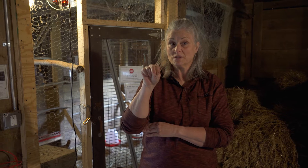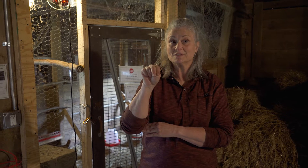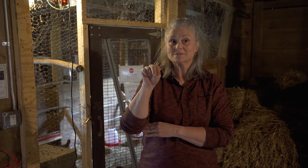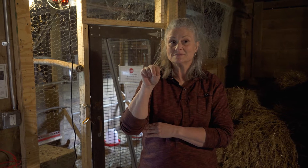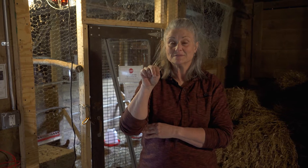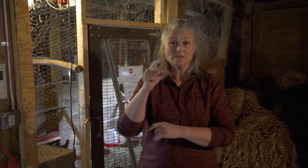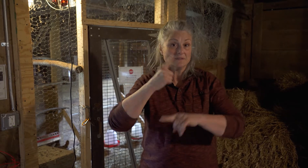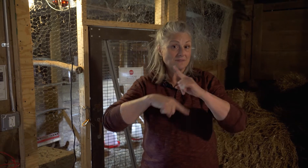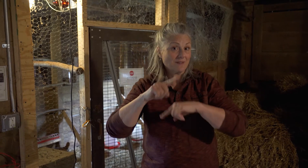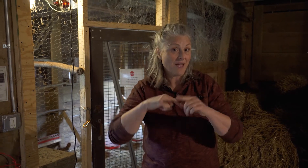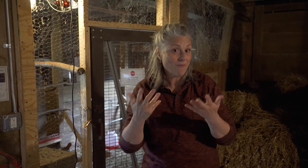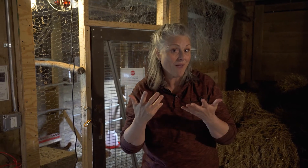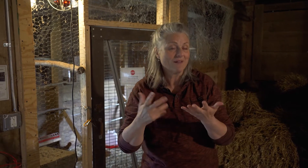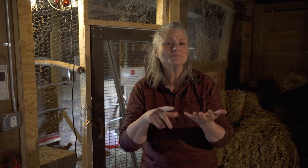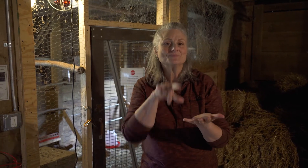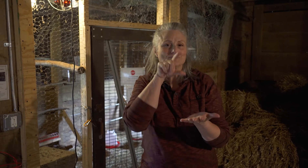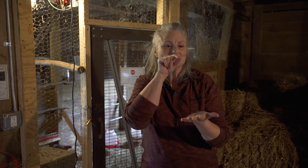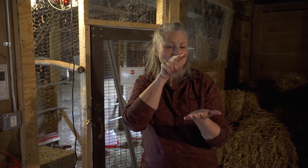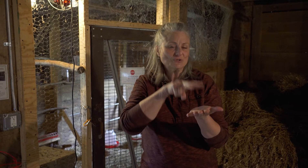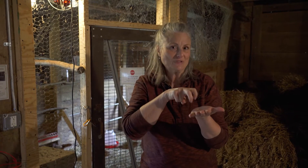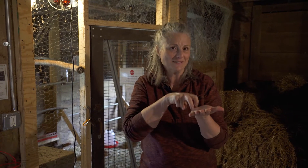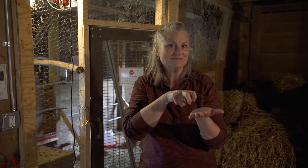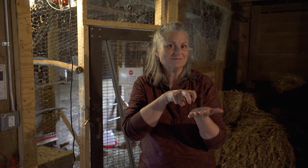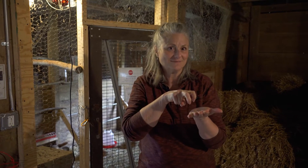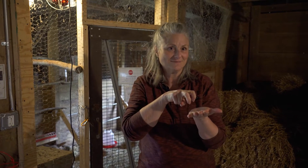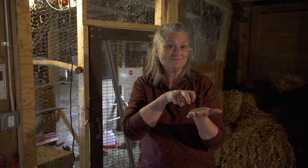They're chickens. And the sign is this.